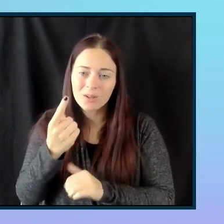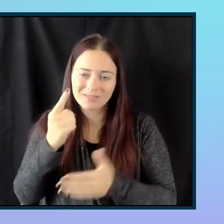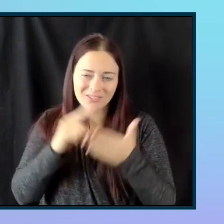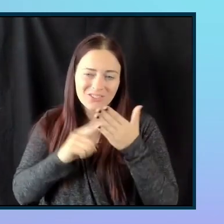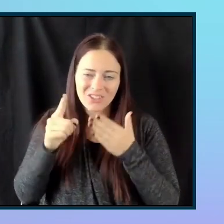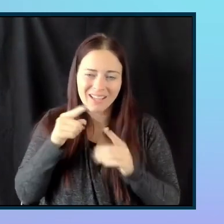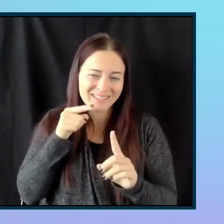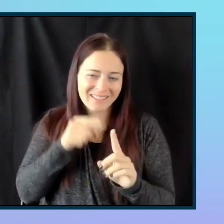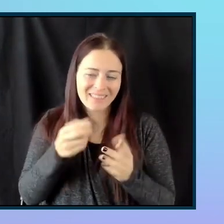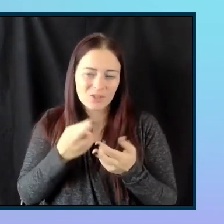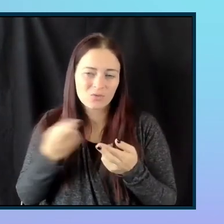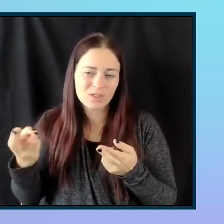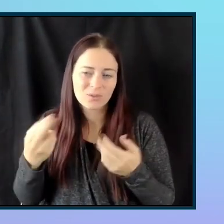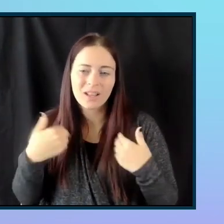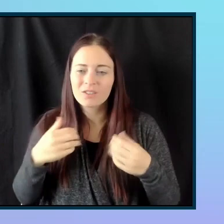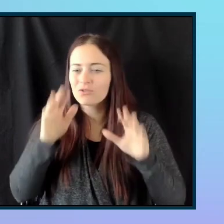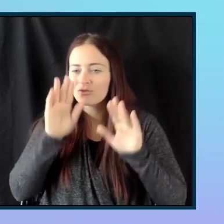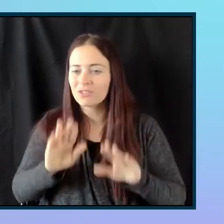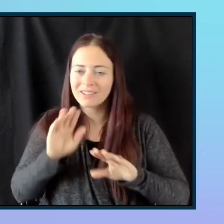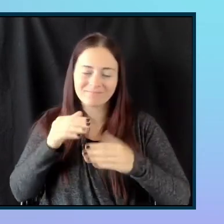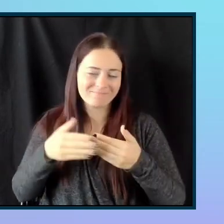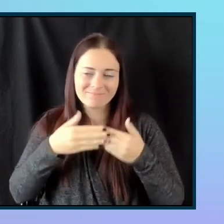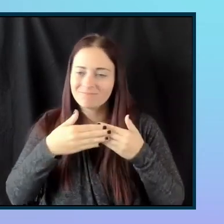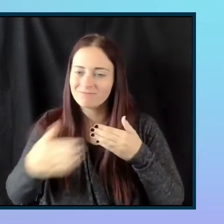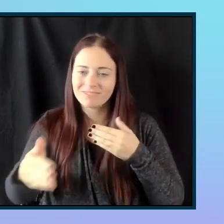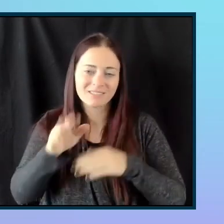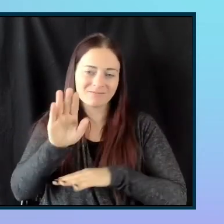and has a great rest of their Axe. Thank you, Laura.